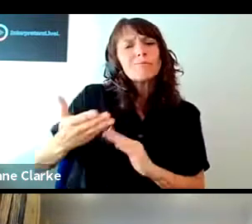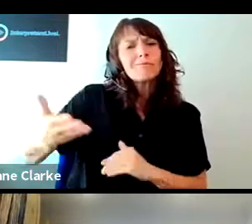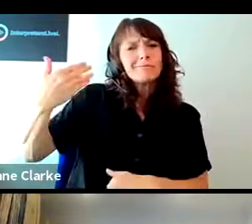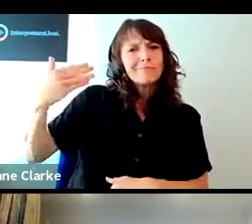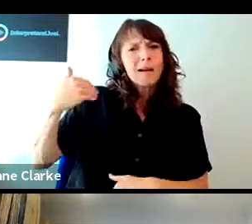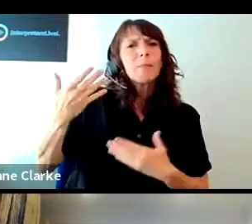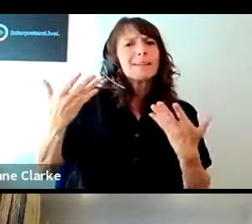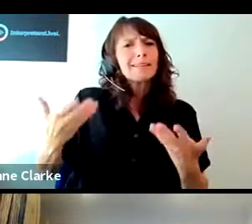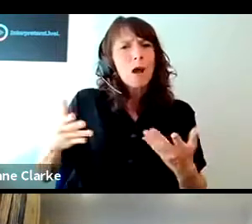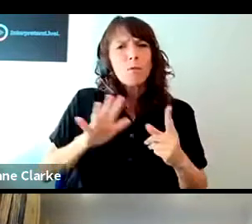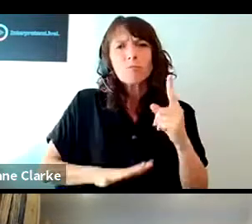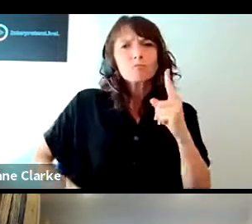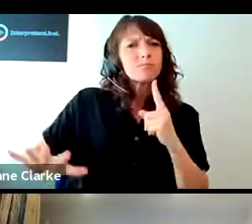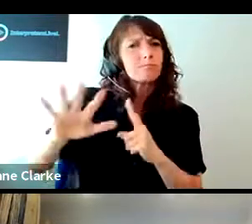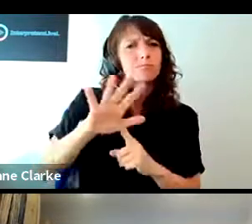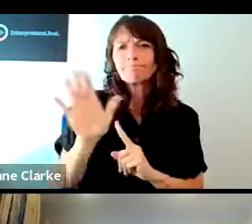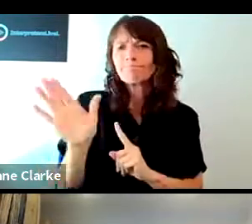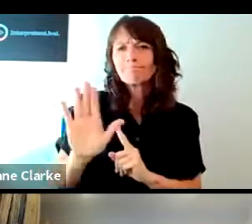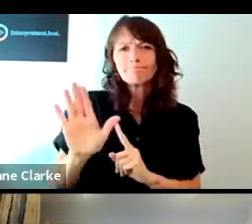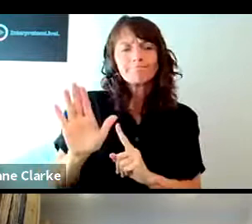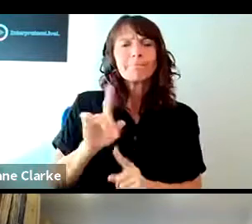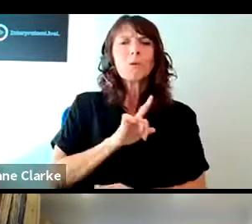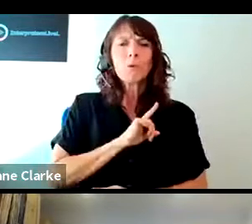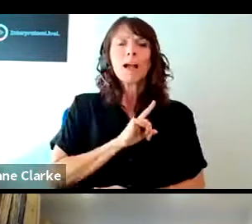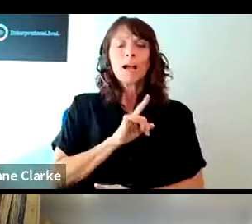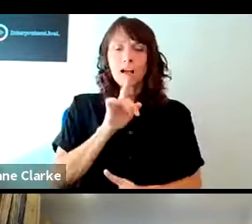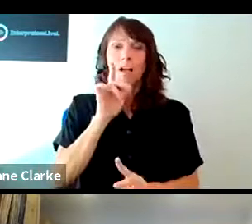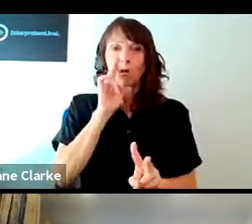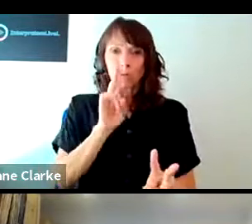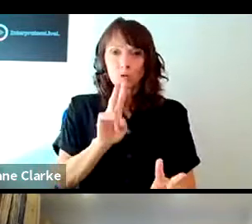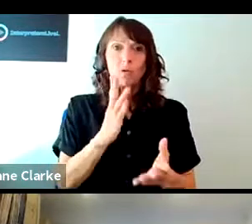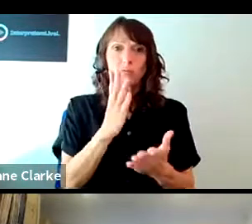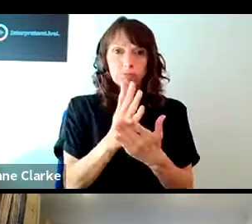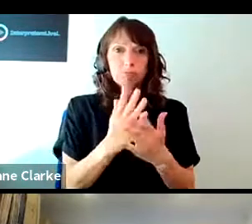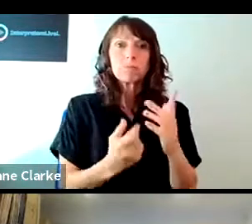across the board anymore because we saw that happening in the United States. And yes,